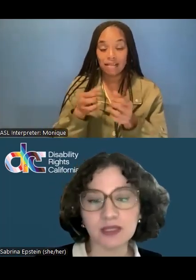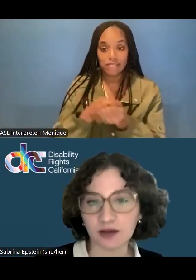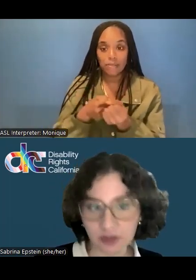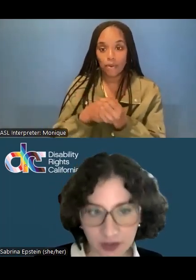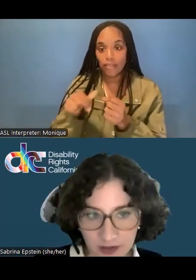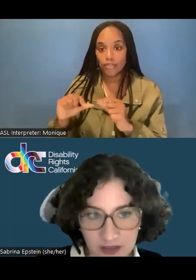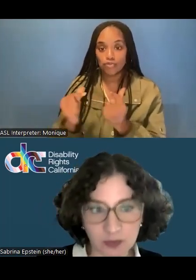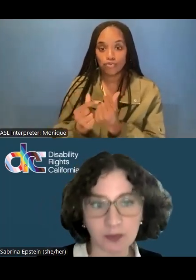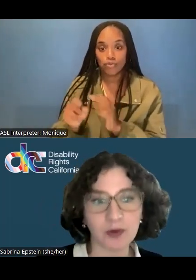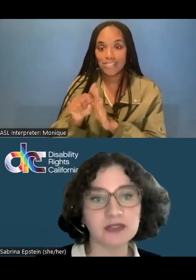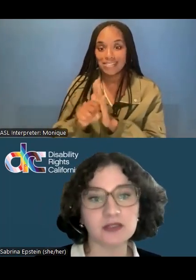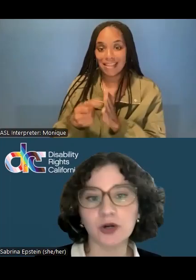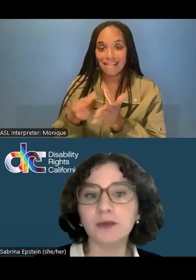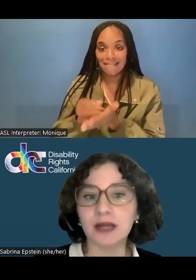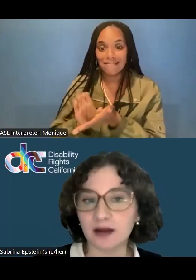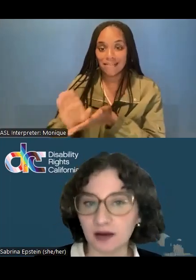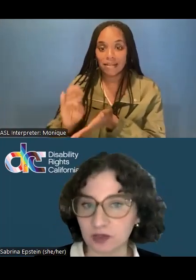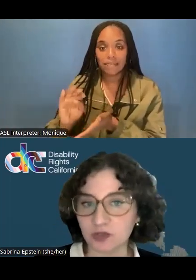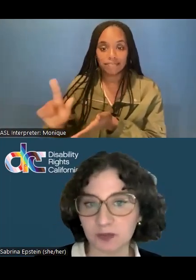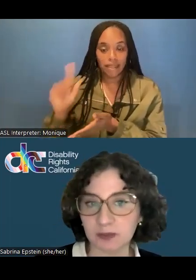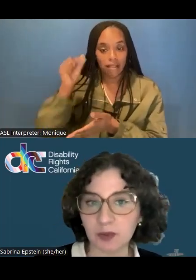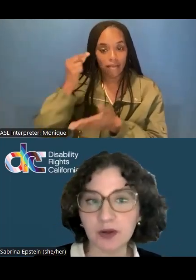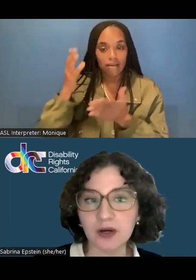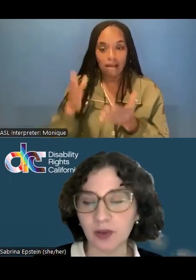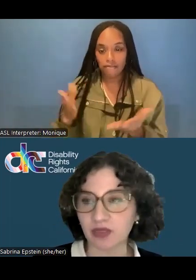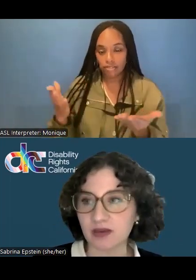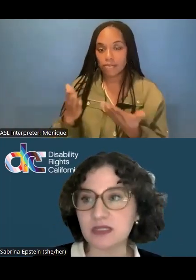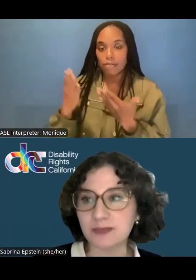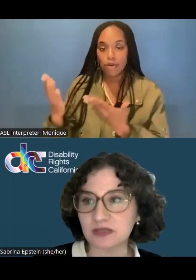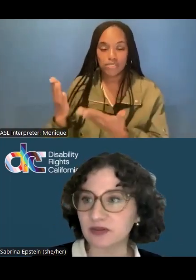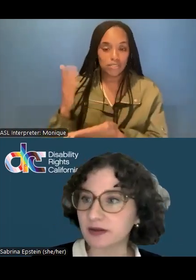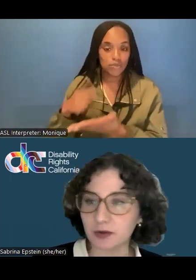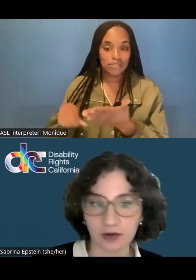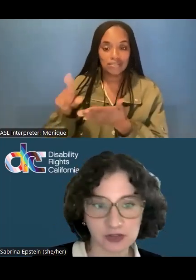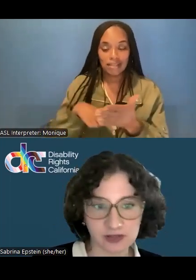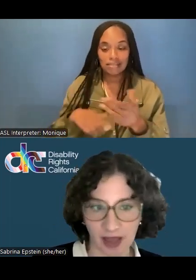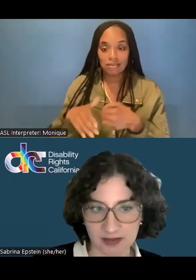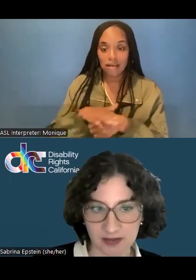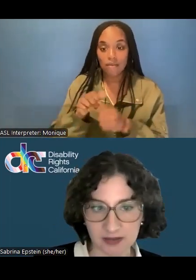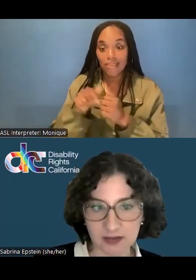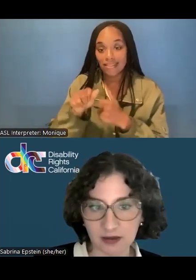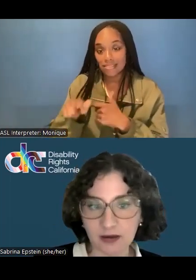The governor is proposing to terminate coverage for people with these specific immigration status,